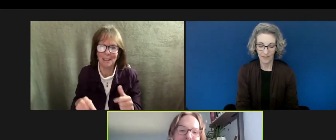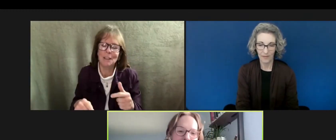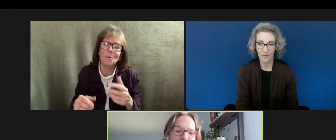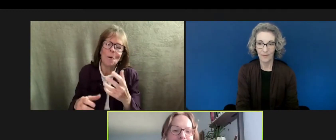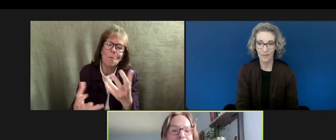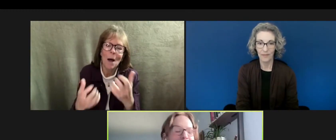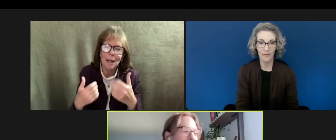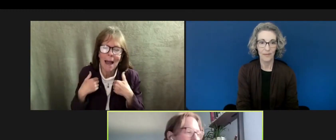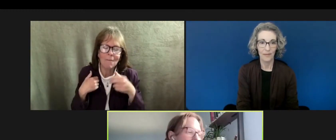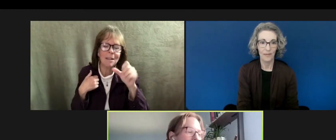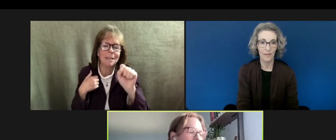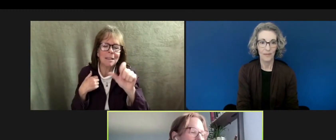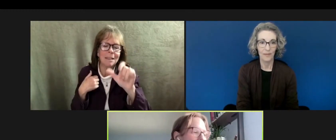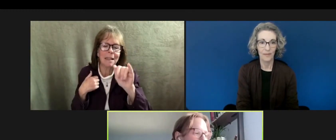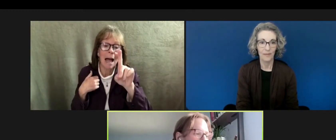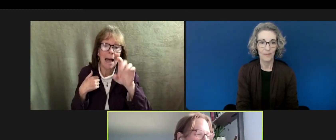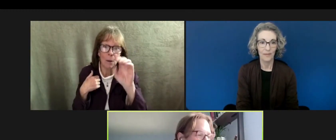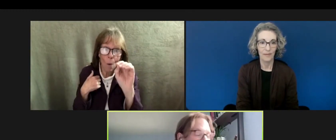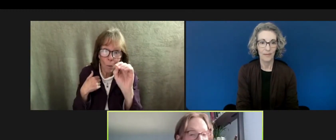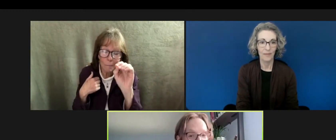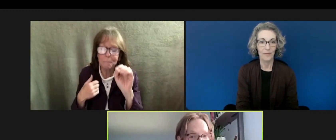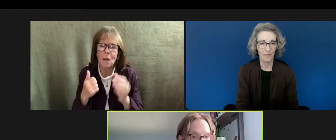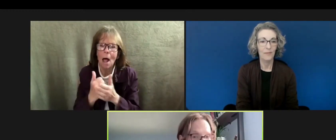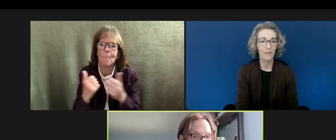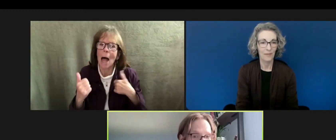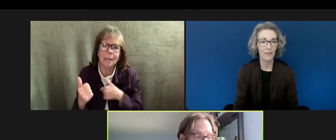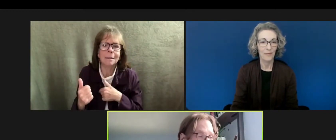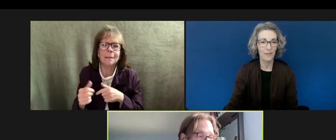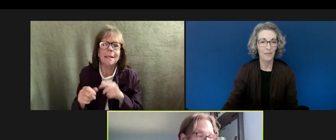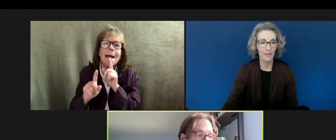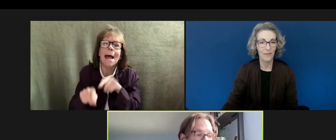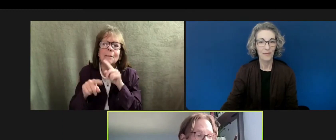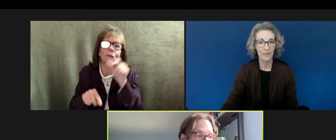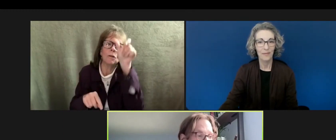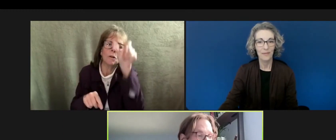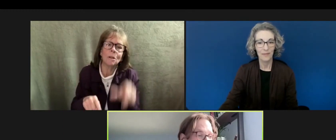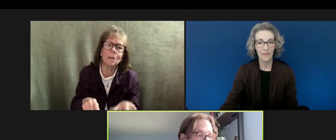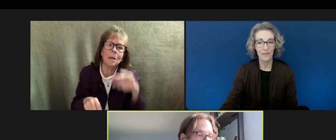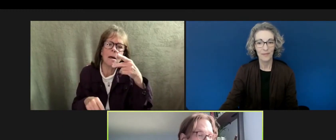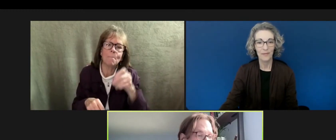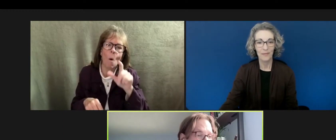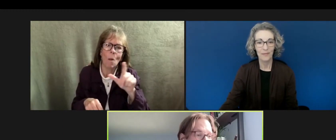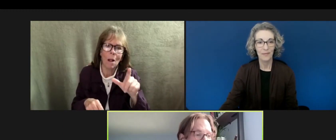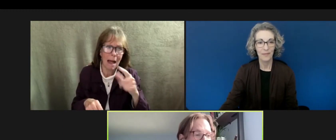I wanna launch a poll which I believe you can see in your Browser,